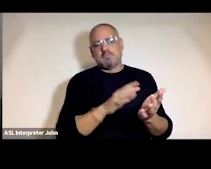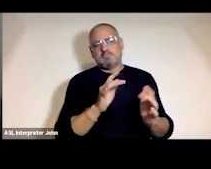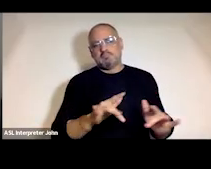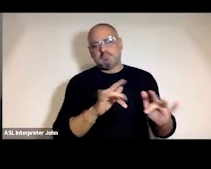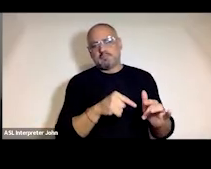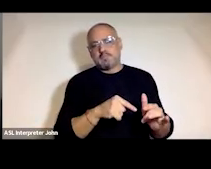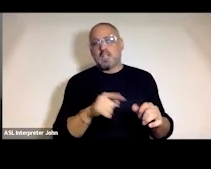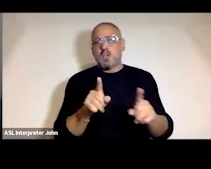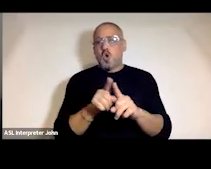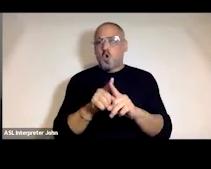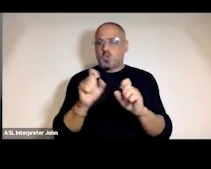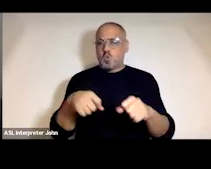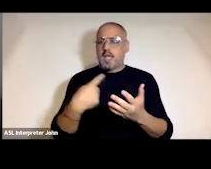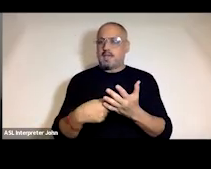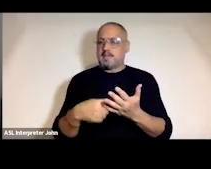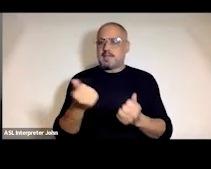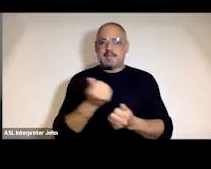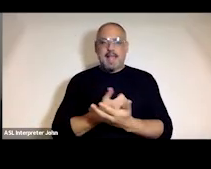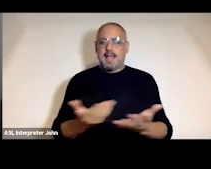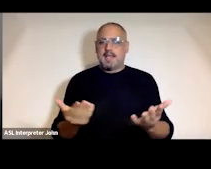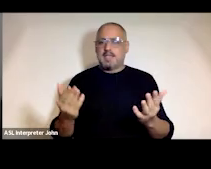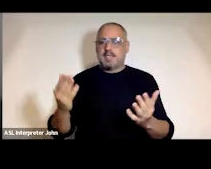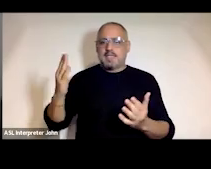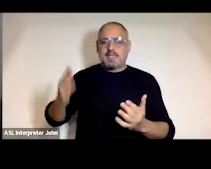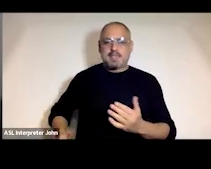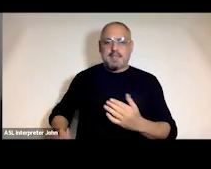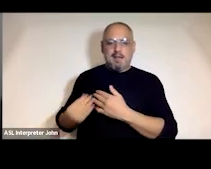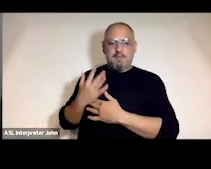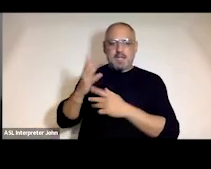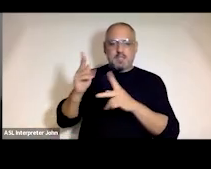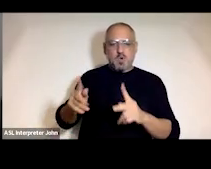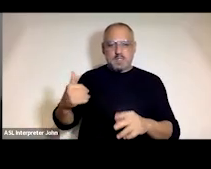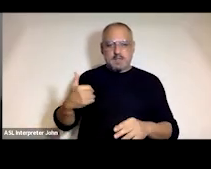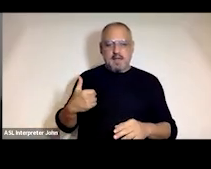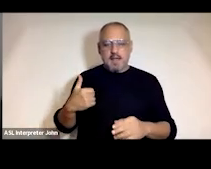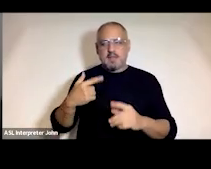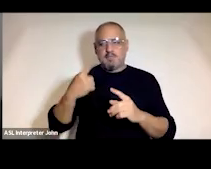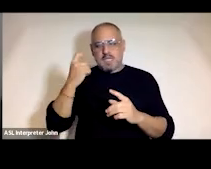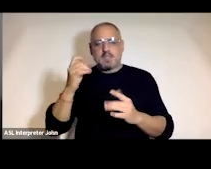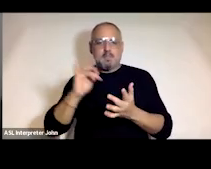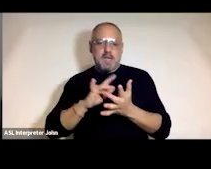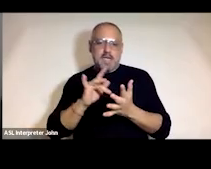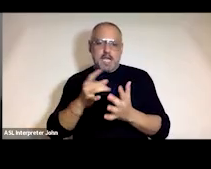You can also discuss any side effects that the person experiences due to medications that they're taking.